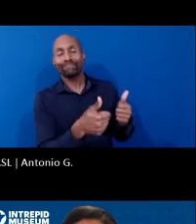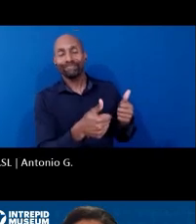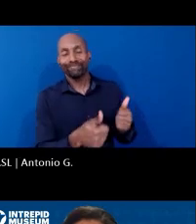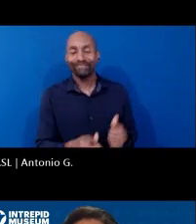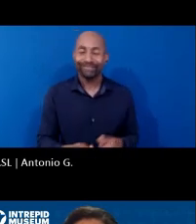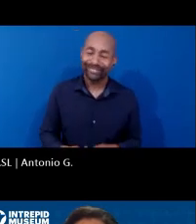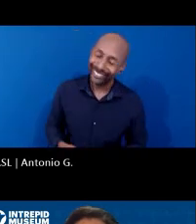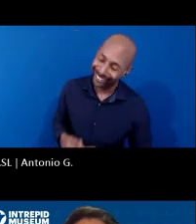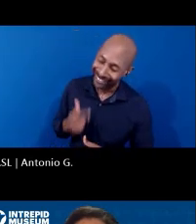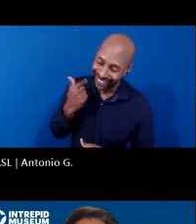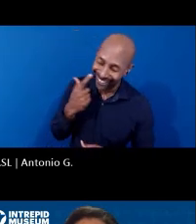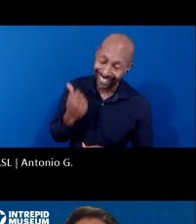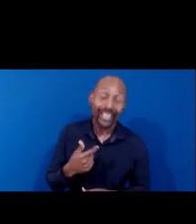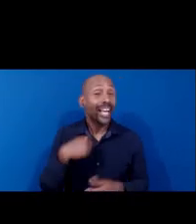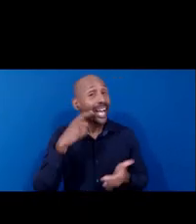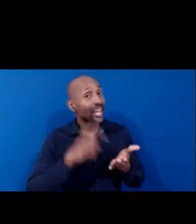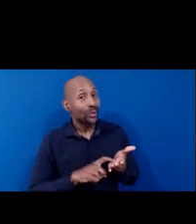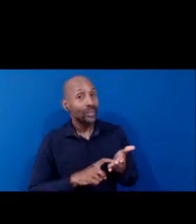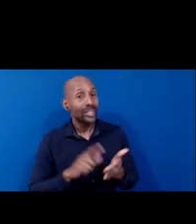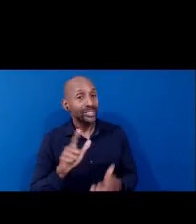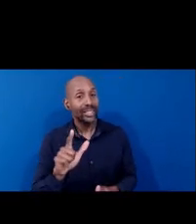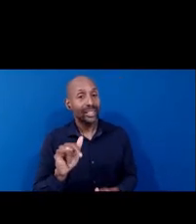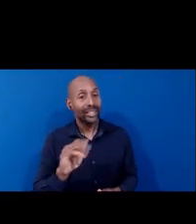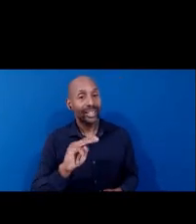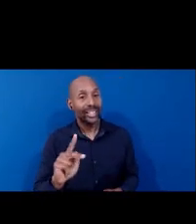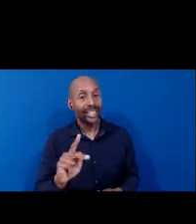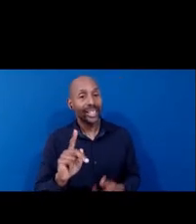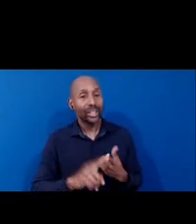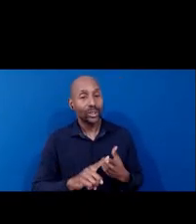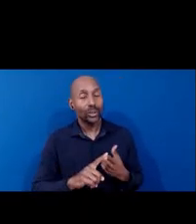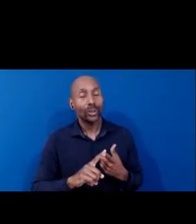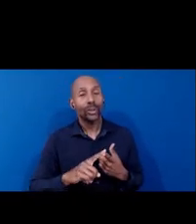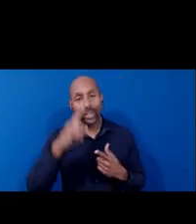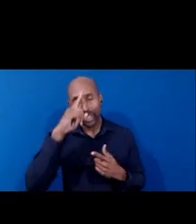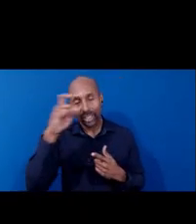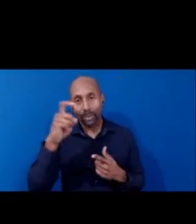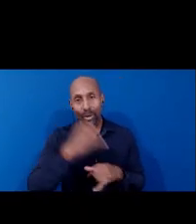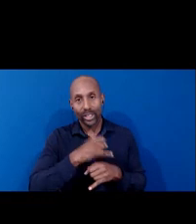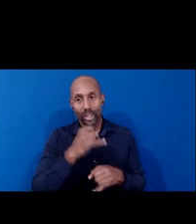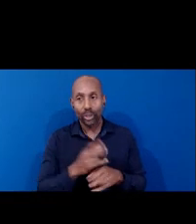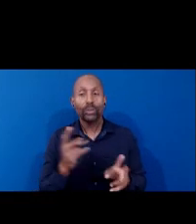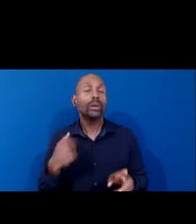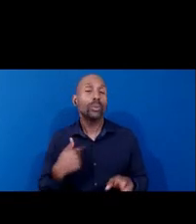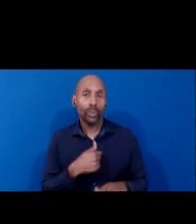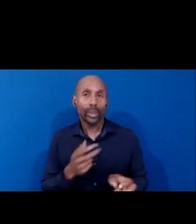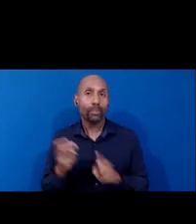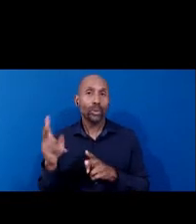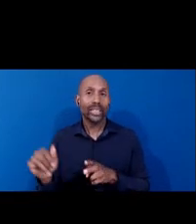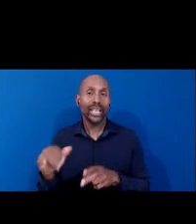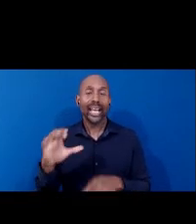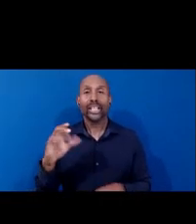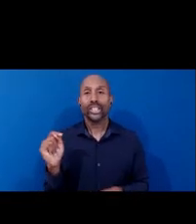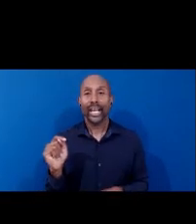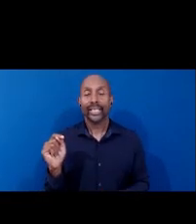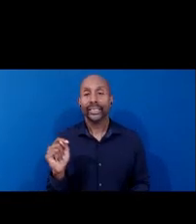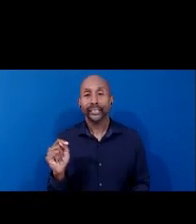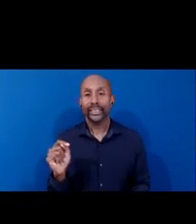I did notice that the link to the Summer Institute is in the chat. So you all can kind of feel free to chat in there as well.